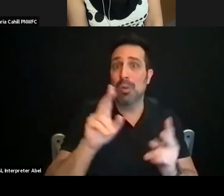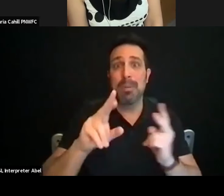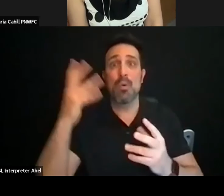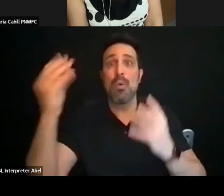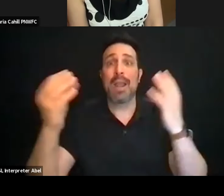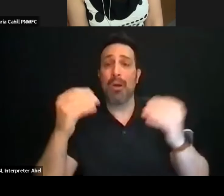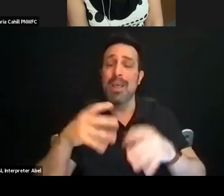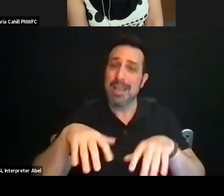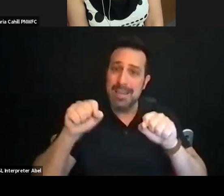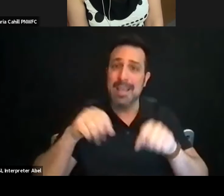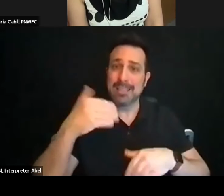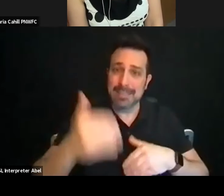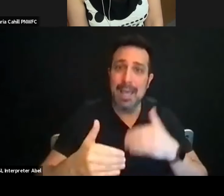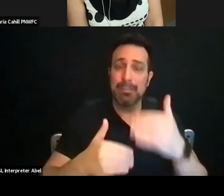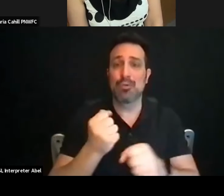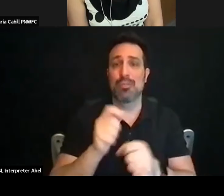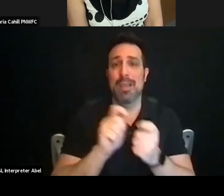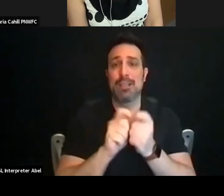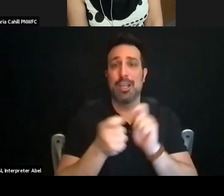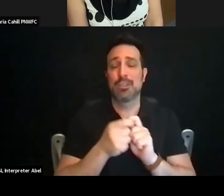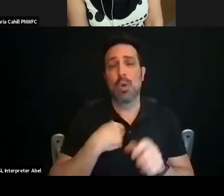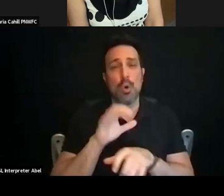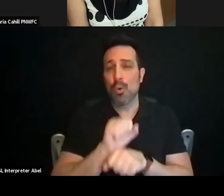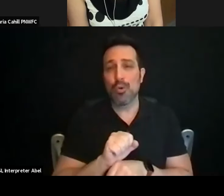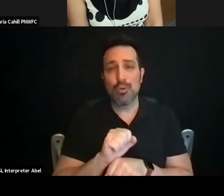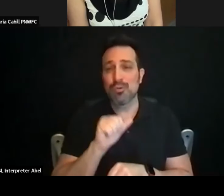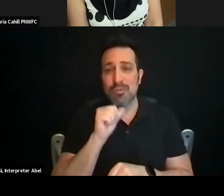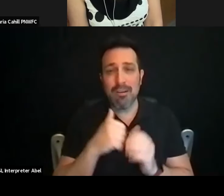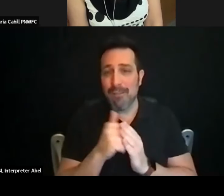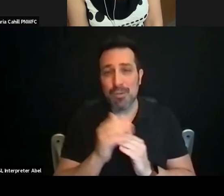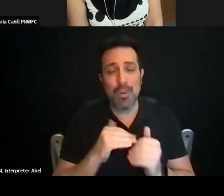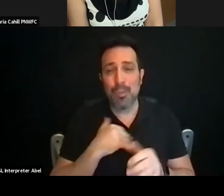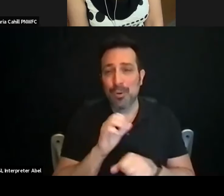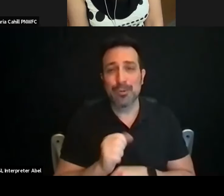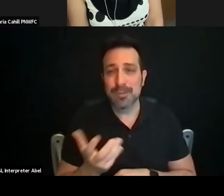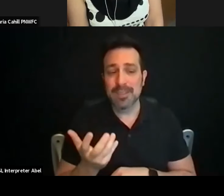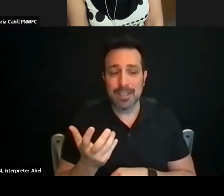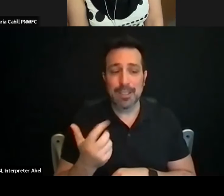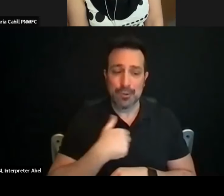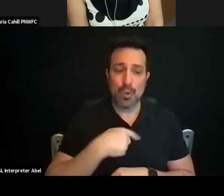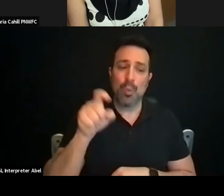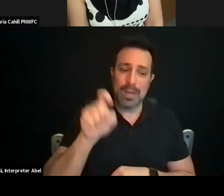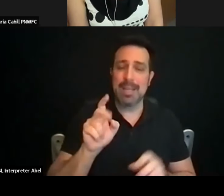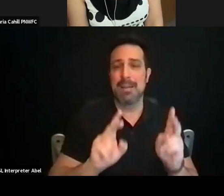it. And they're going out and talking to people in the houseless community. When there's a kid bullied in